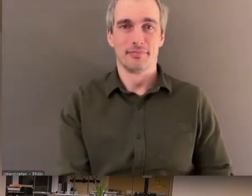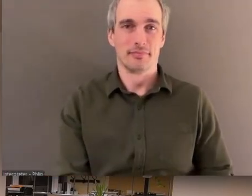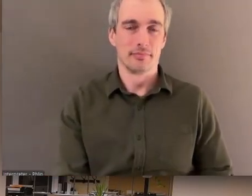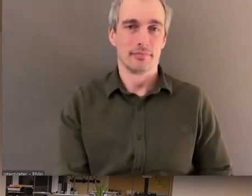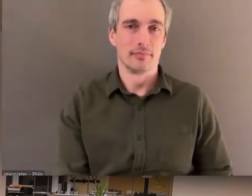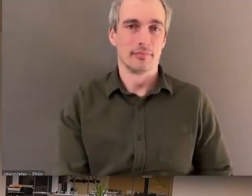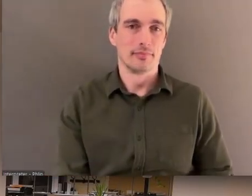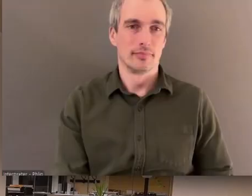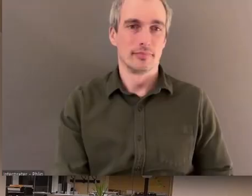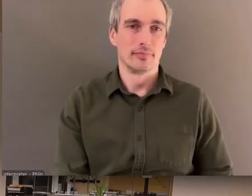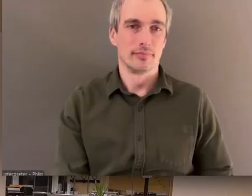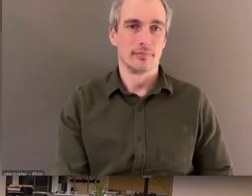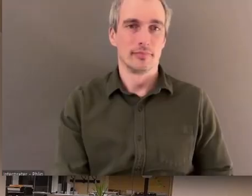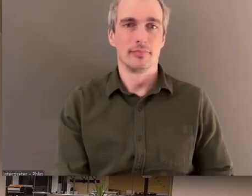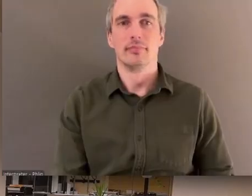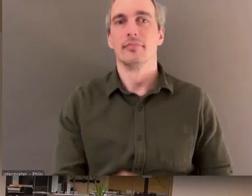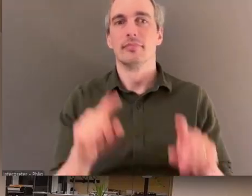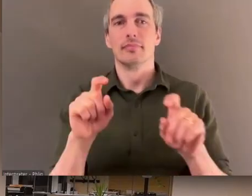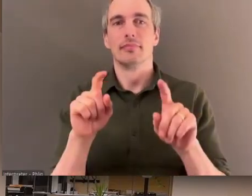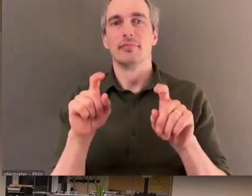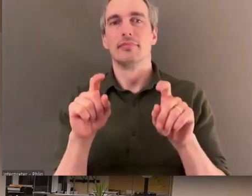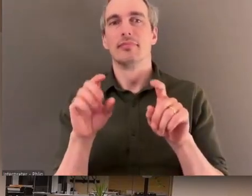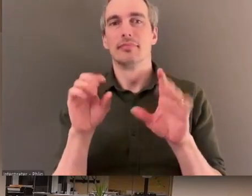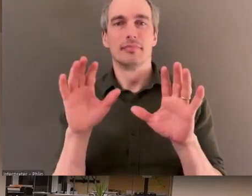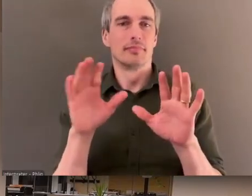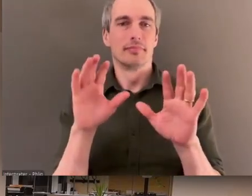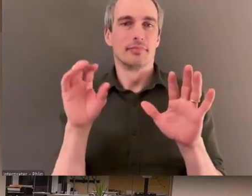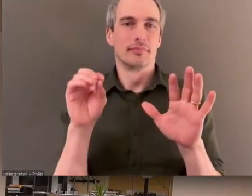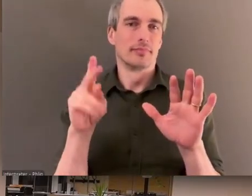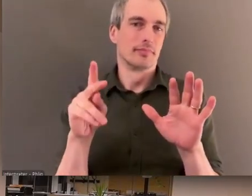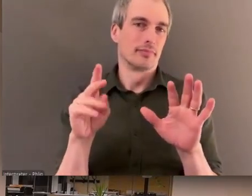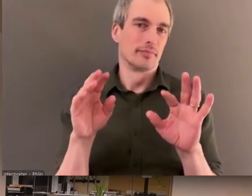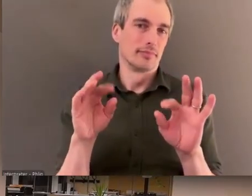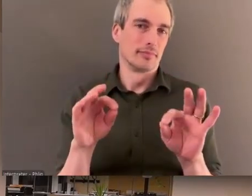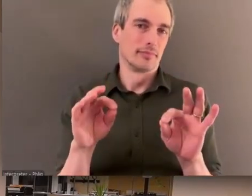Hello. Dylan and Blake, thank you very much. Really cool stuff.